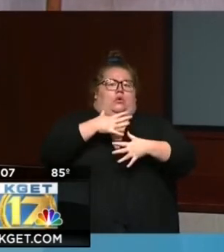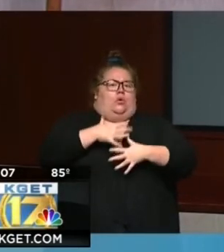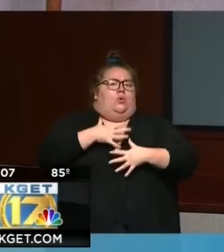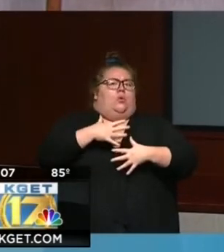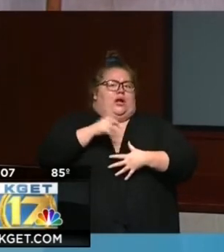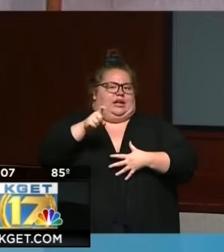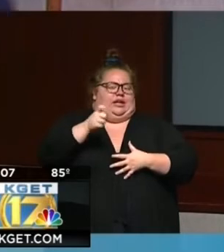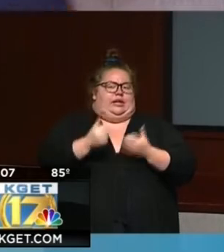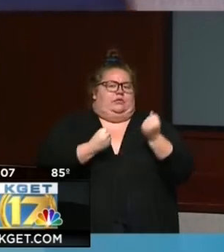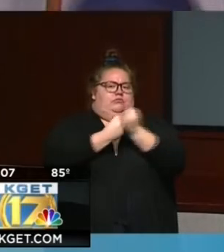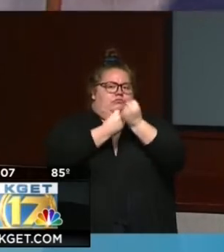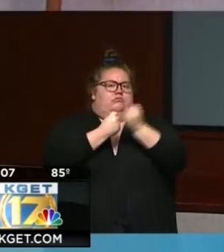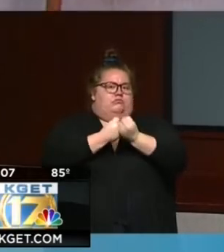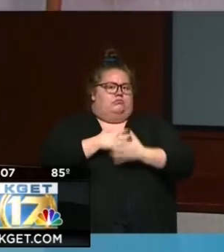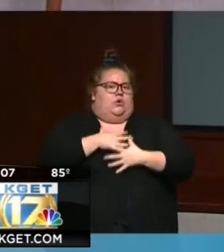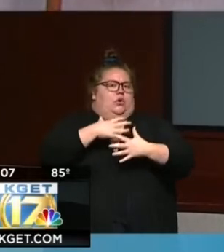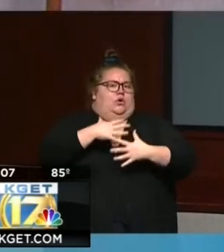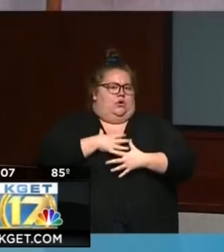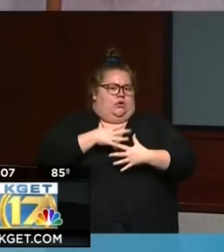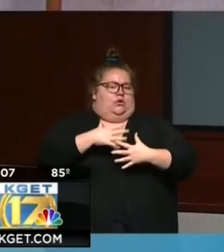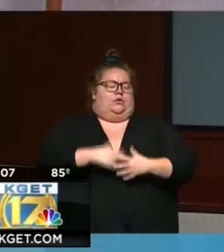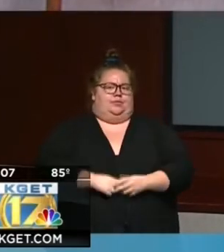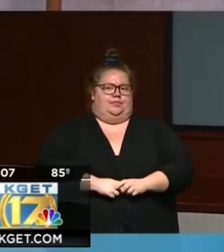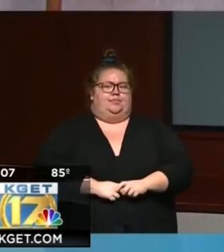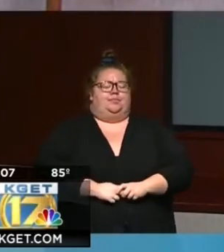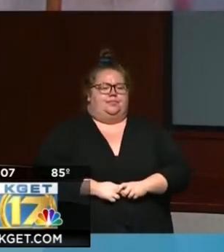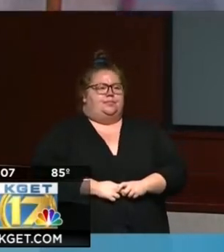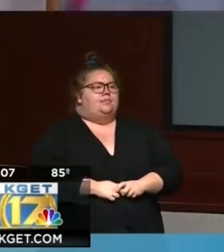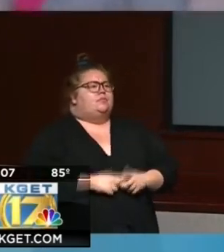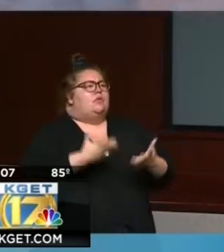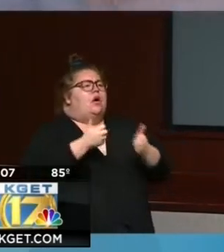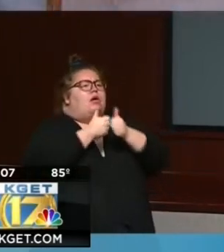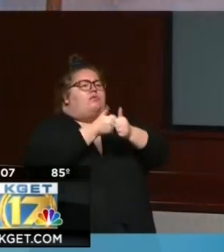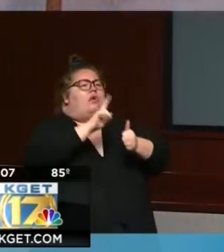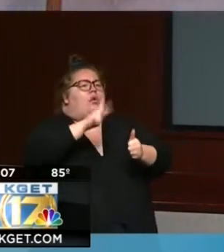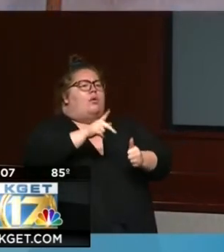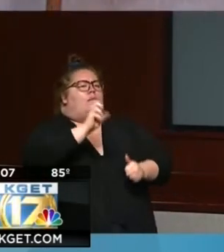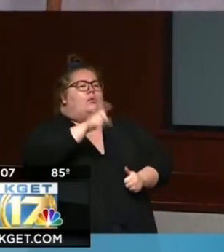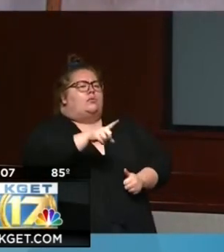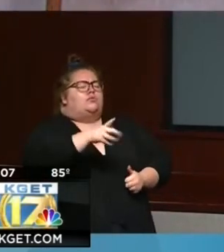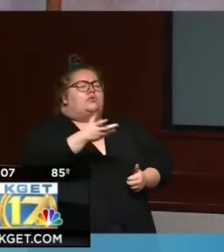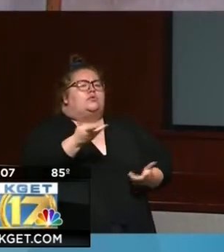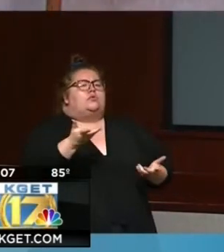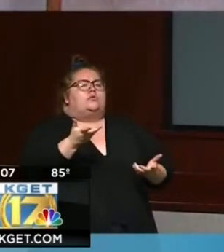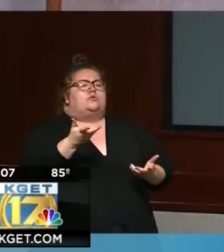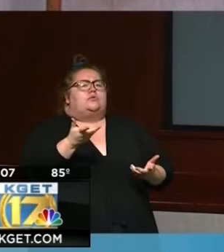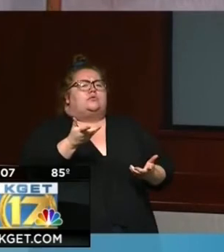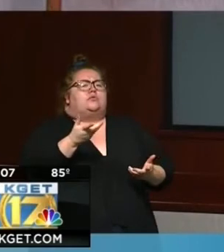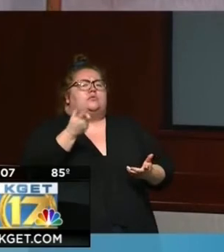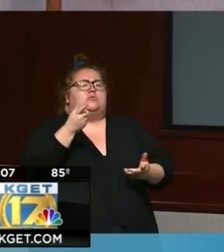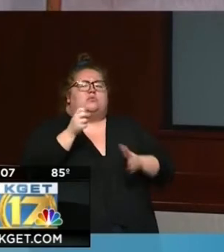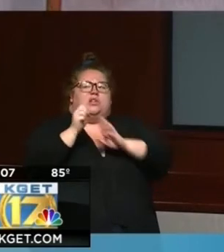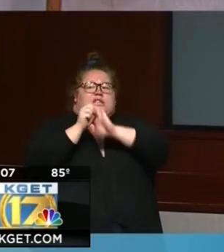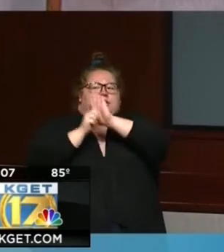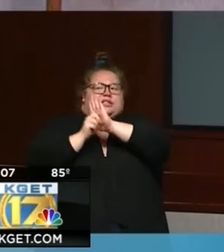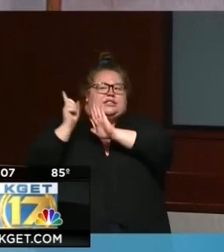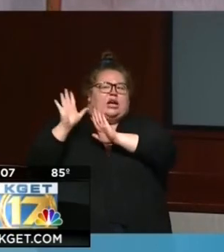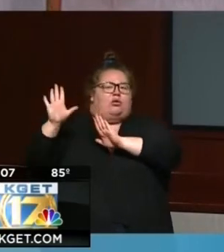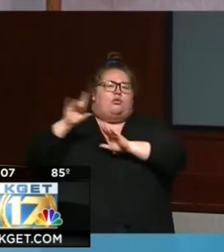AND ONE OF THE BIG ONES IS DIFFICULTIES BREATHING AND THE NEED FOR OXYGEN SUPPORT. Reporter: ALL RIGHT.